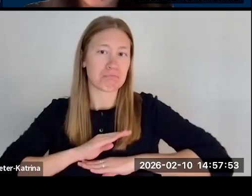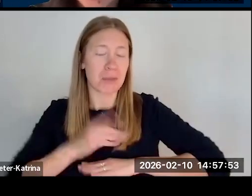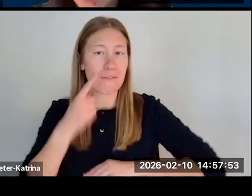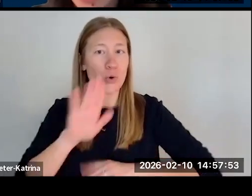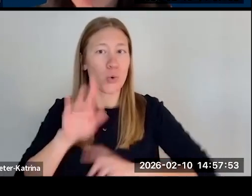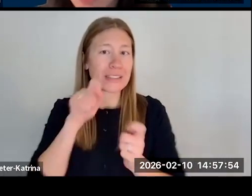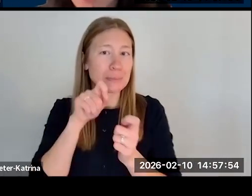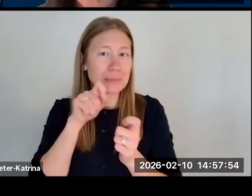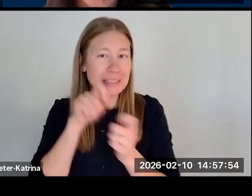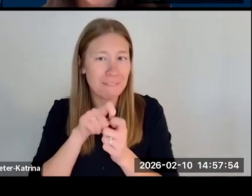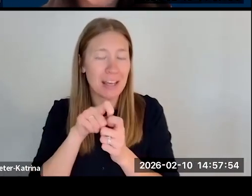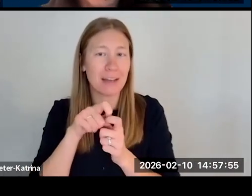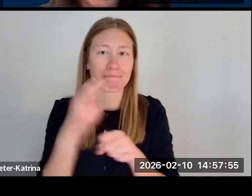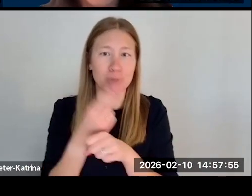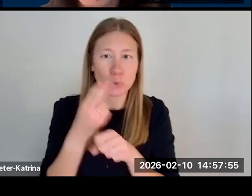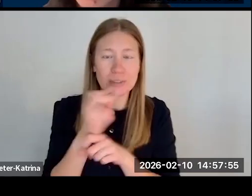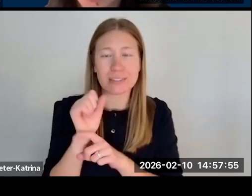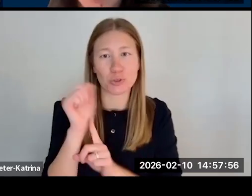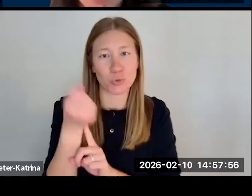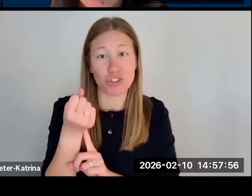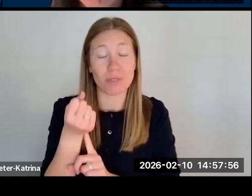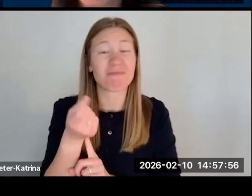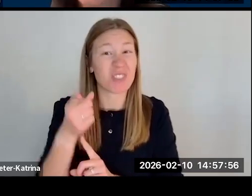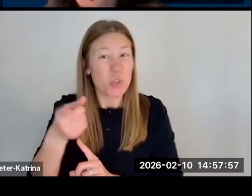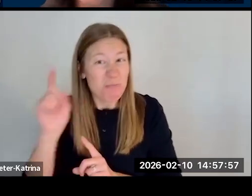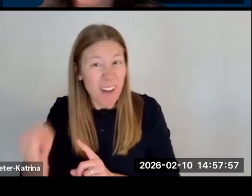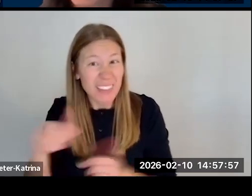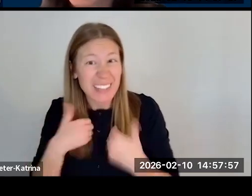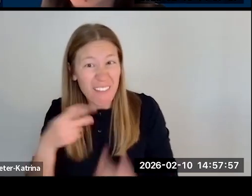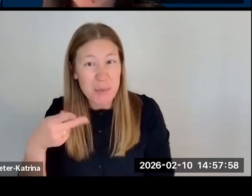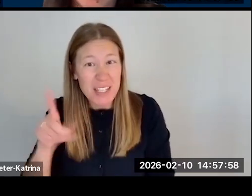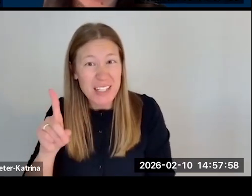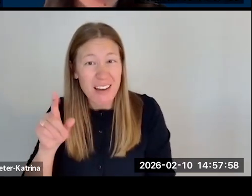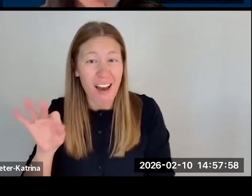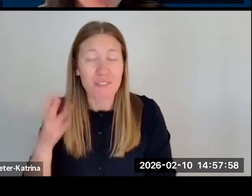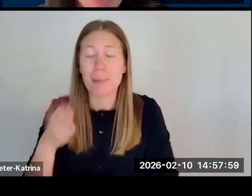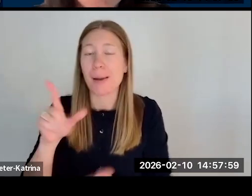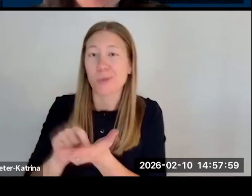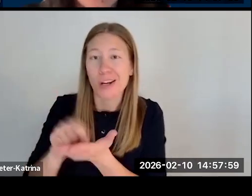If you do need to share a PDF for printing purposes or some other critical reason,